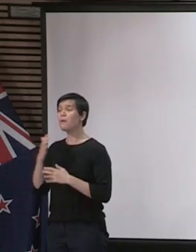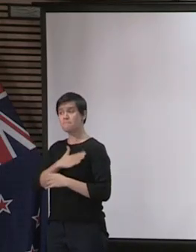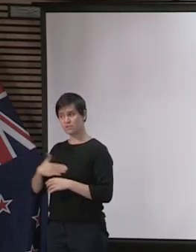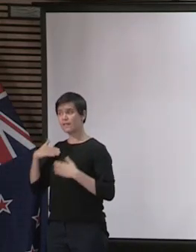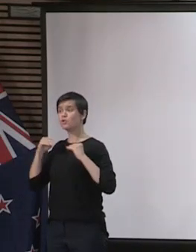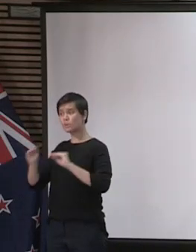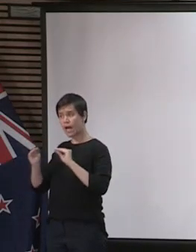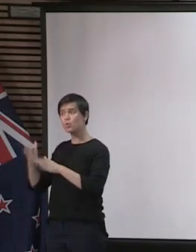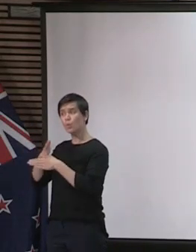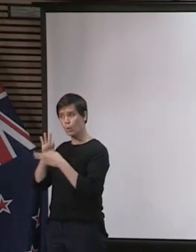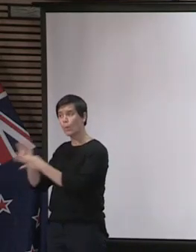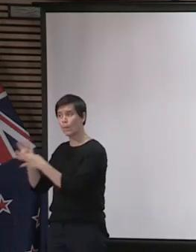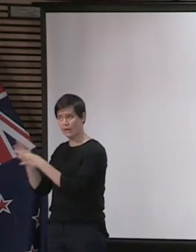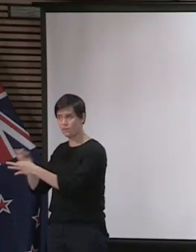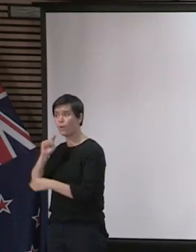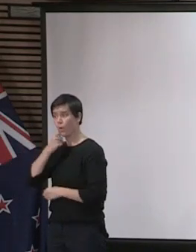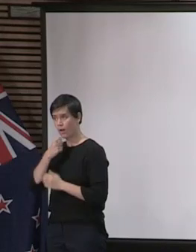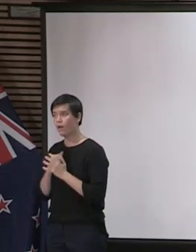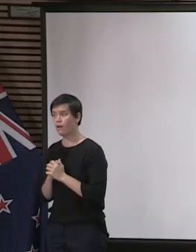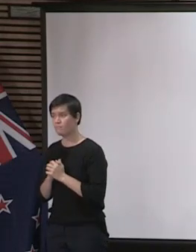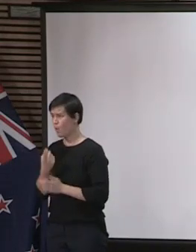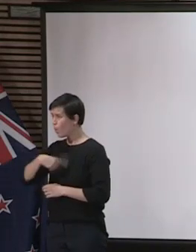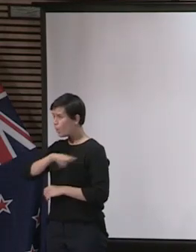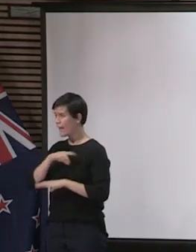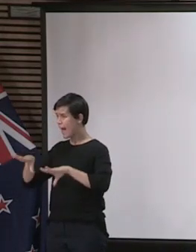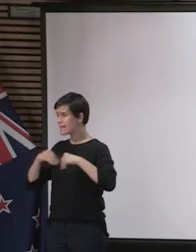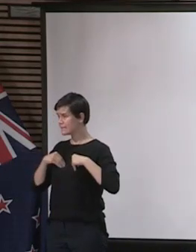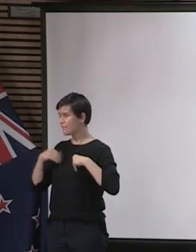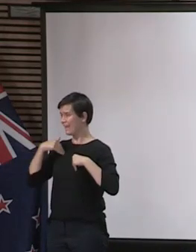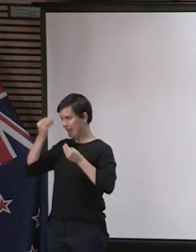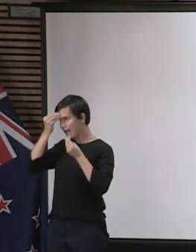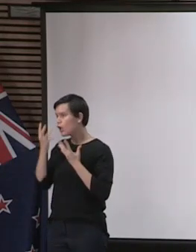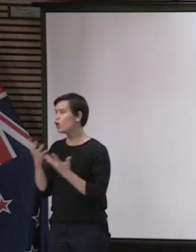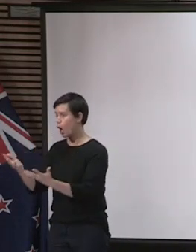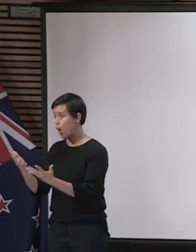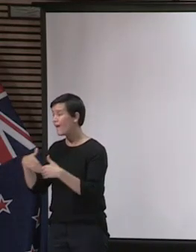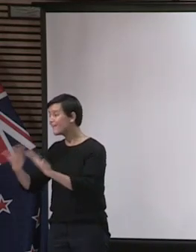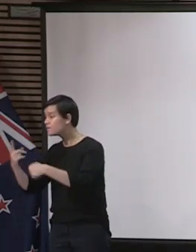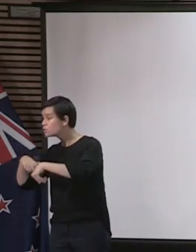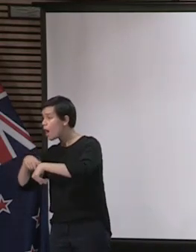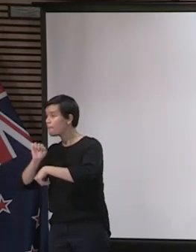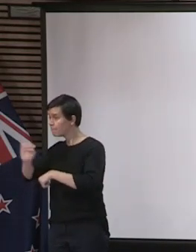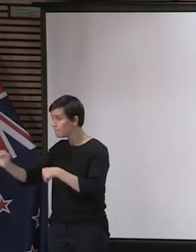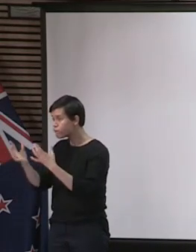thereafter. We are allowing the ministry of education to continue to work with the